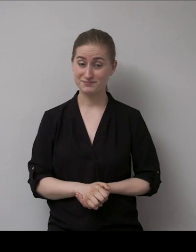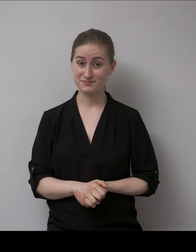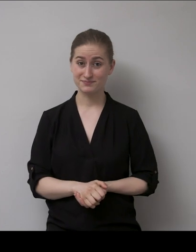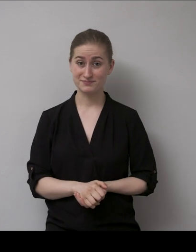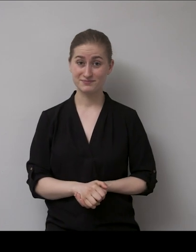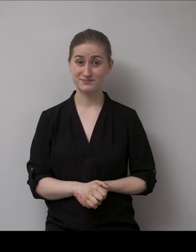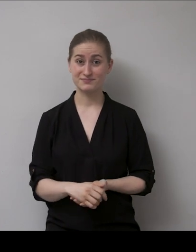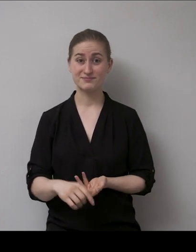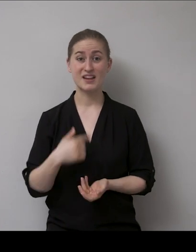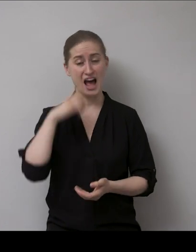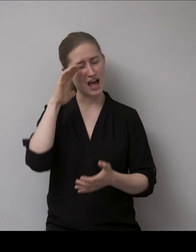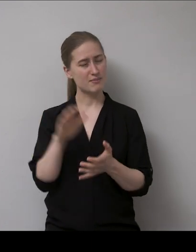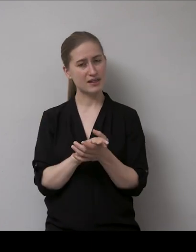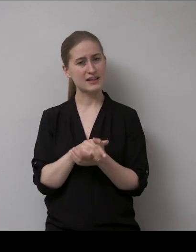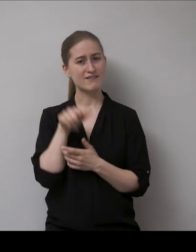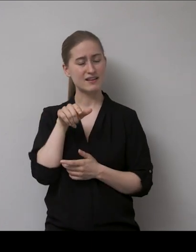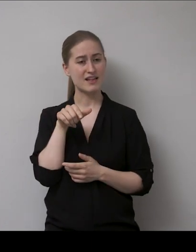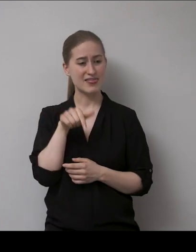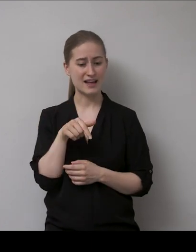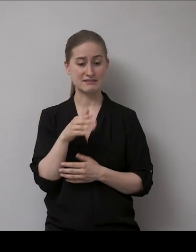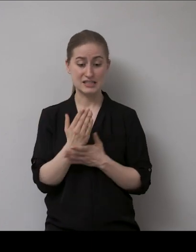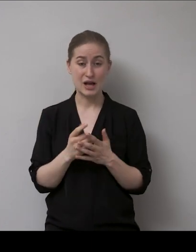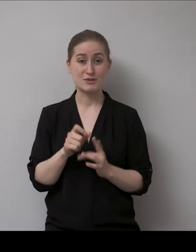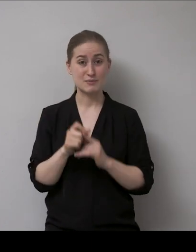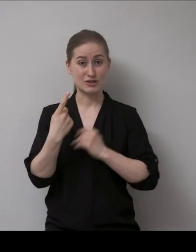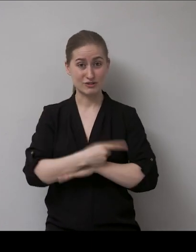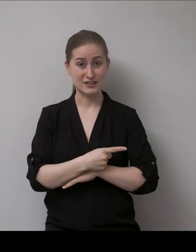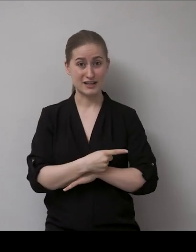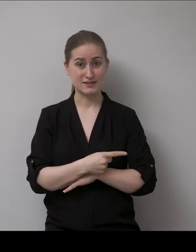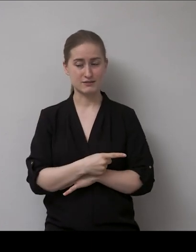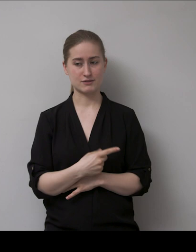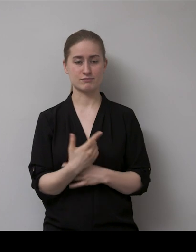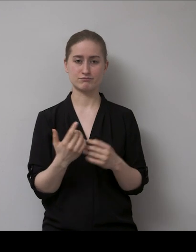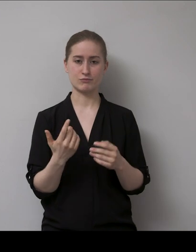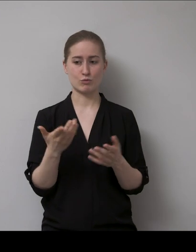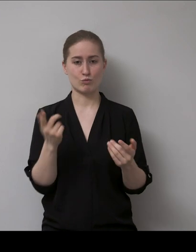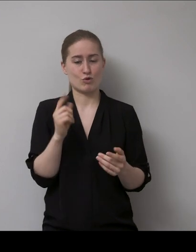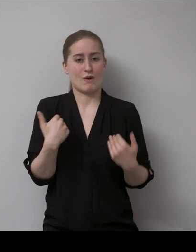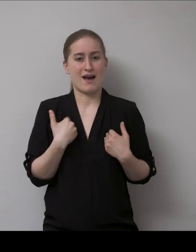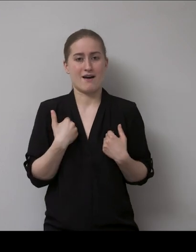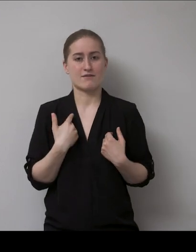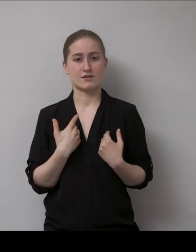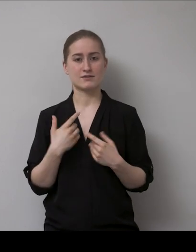I believe that such special days, marked by high ceremony, are days to celebrate achievement,